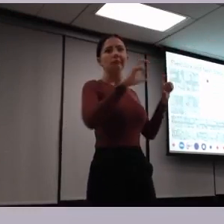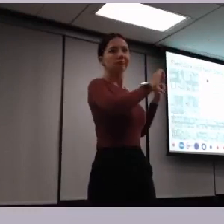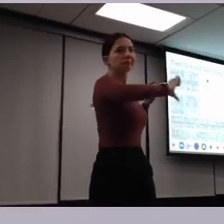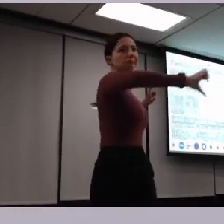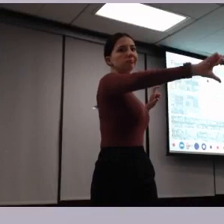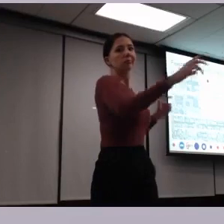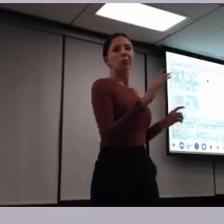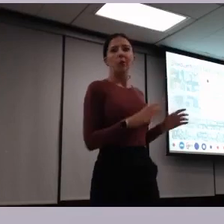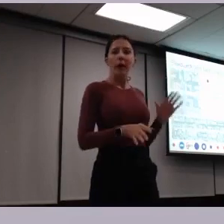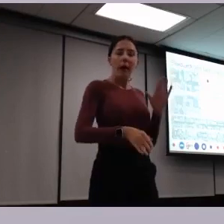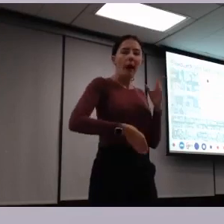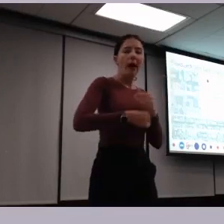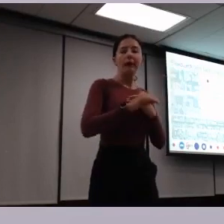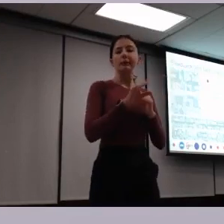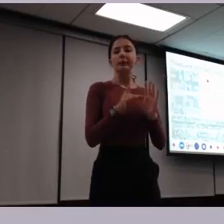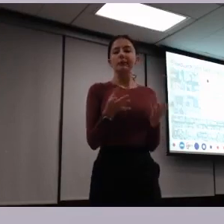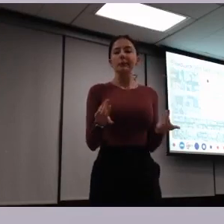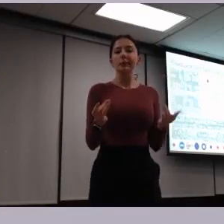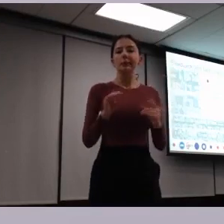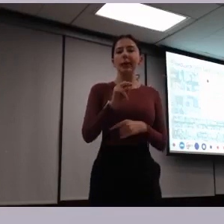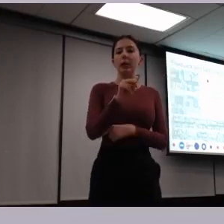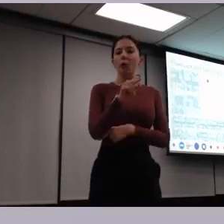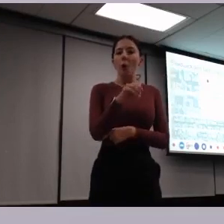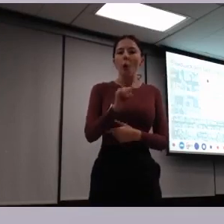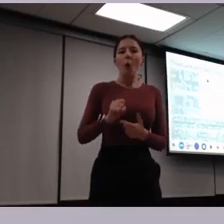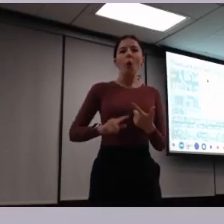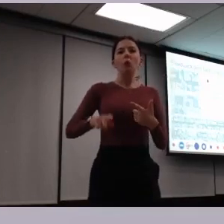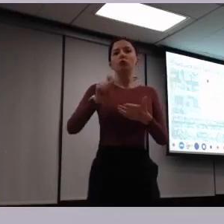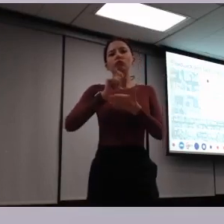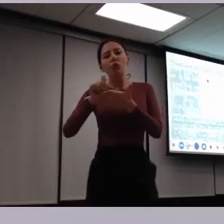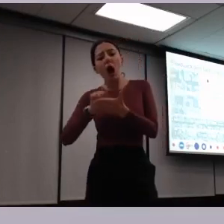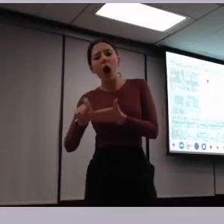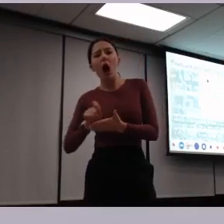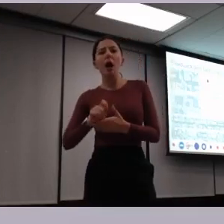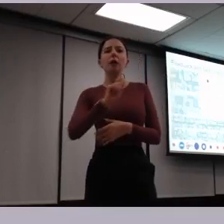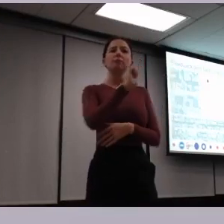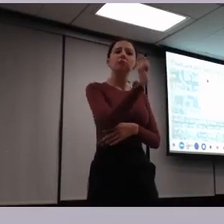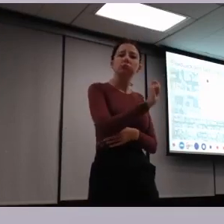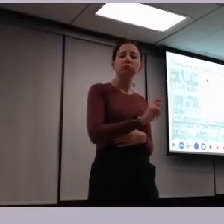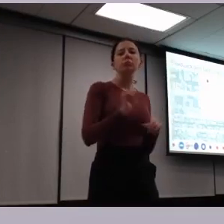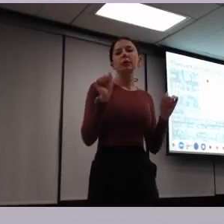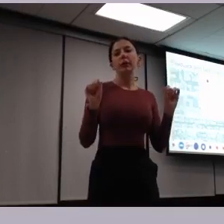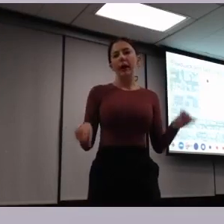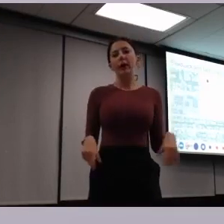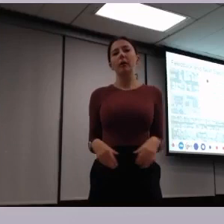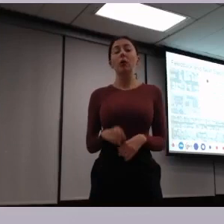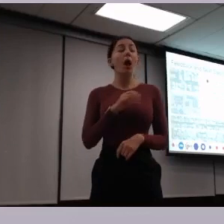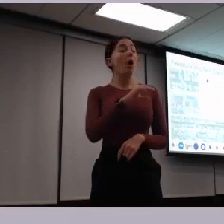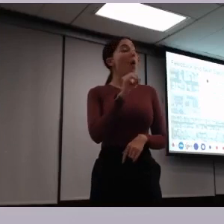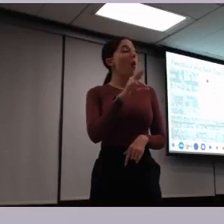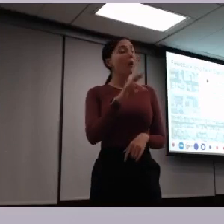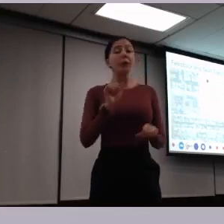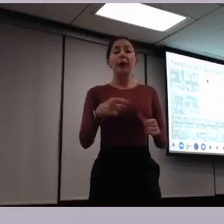And like I said, please feel free to reach out to red shirts. Black shirts. We're we're here to listen. So we appreciate your time.